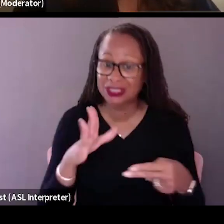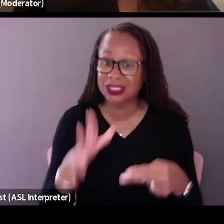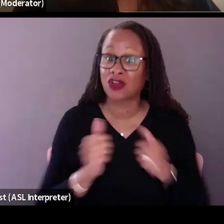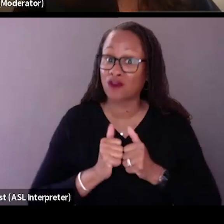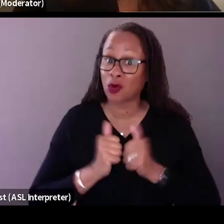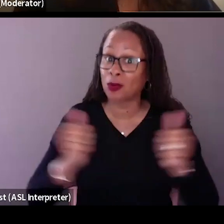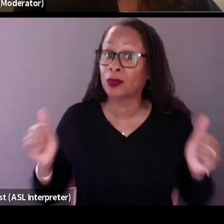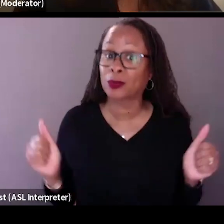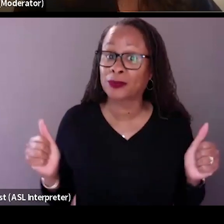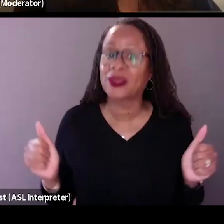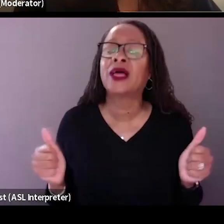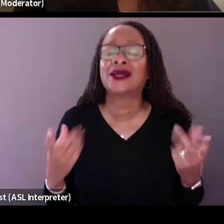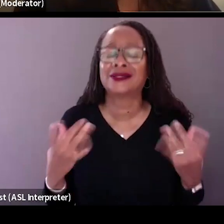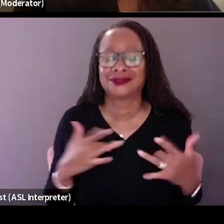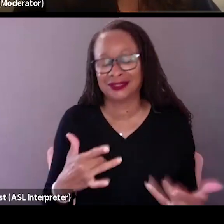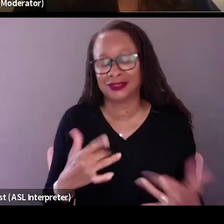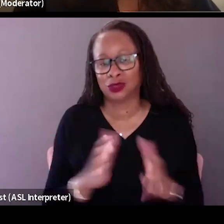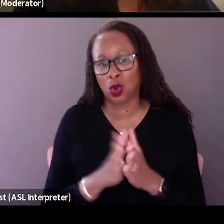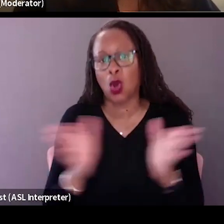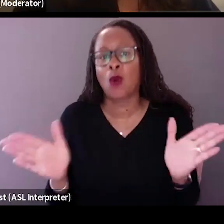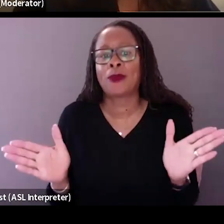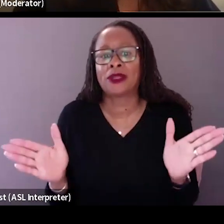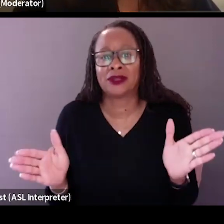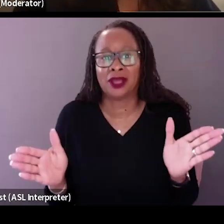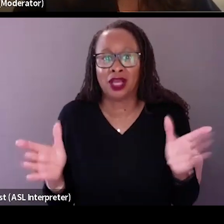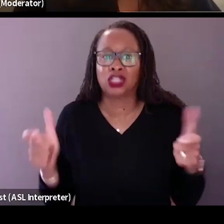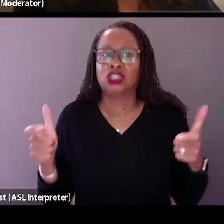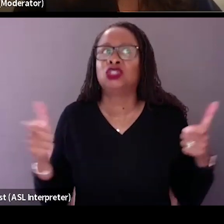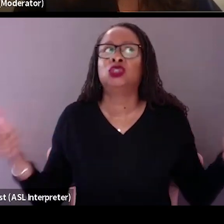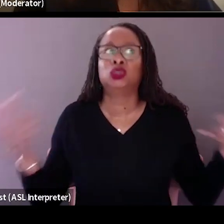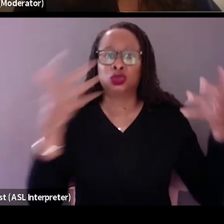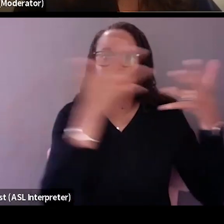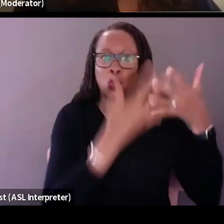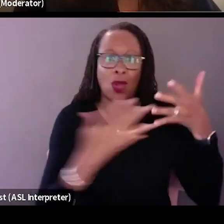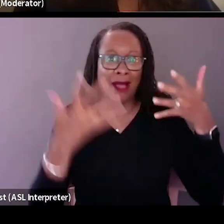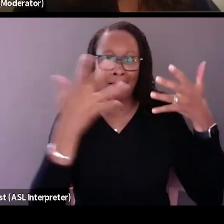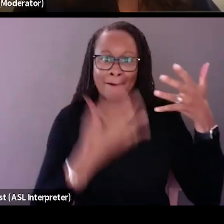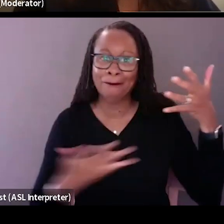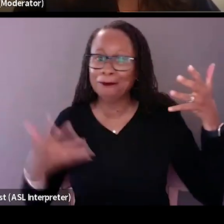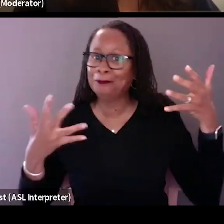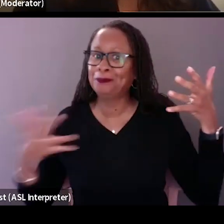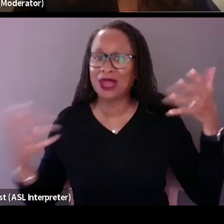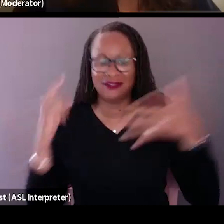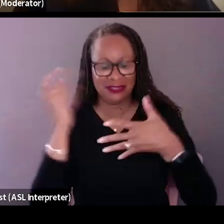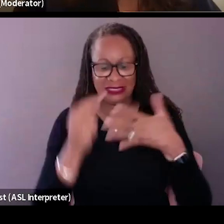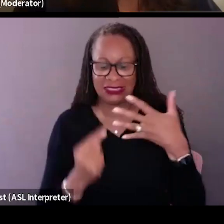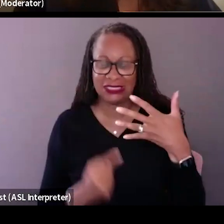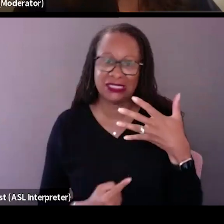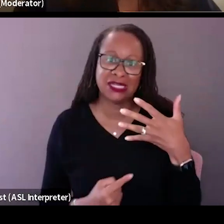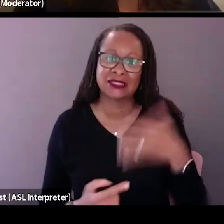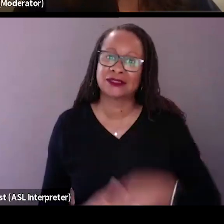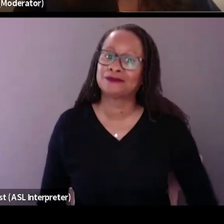opens up a huge web of details we weave, as Alec would say on the stand.